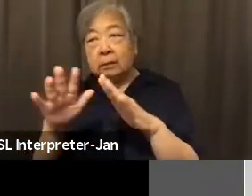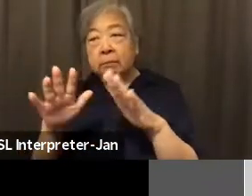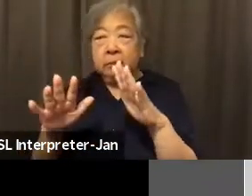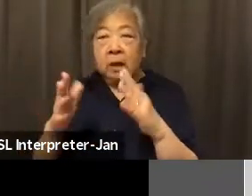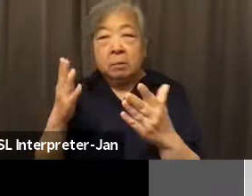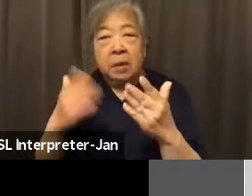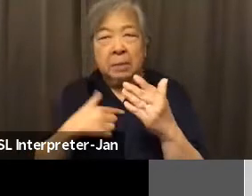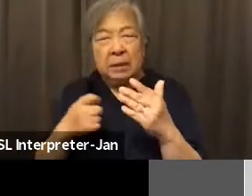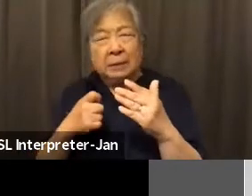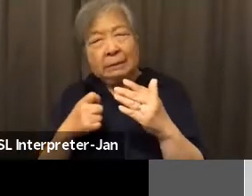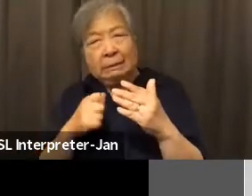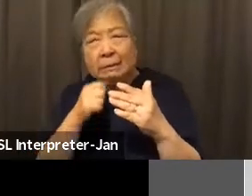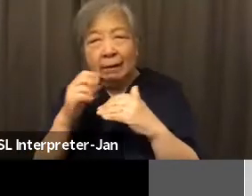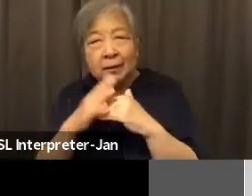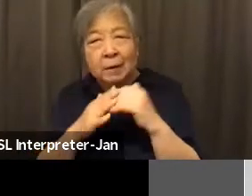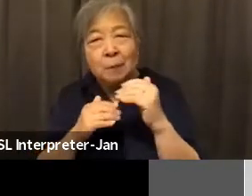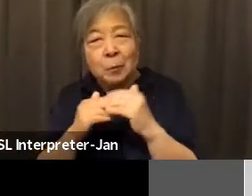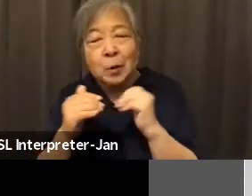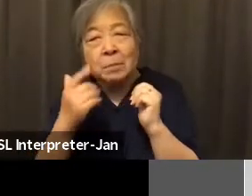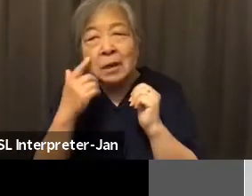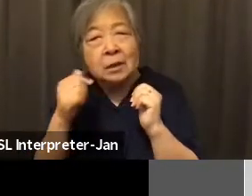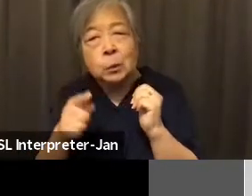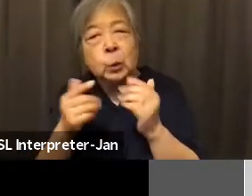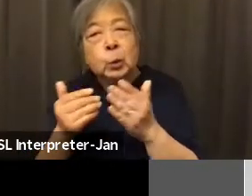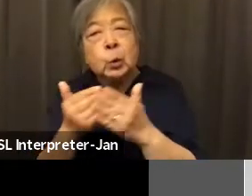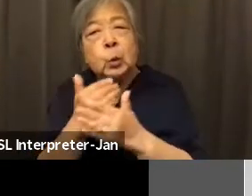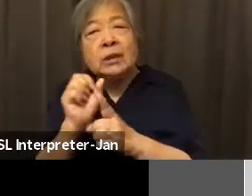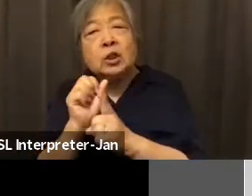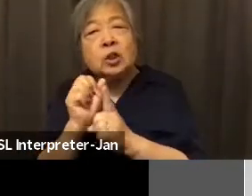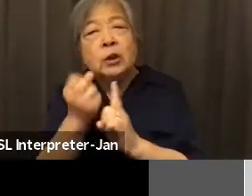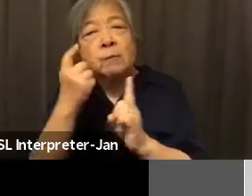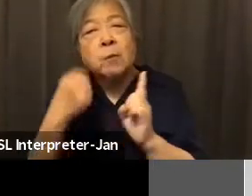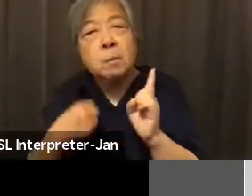uncomfortable even because this was such a new situation for me being somewhere completely